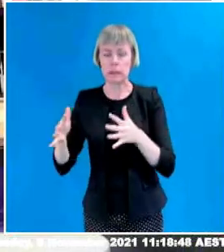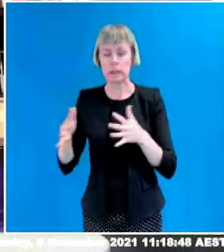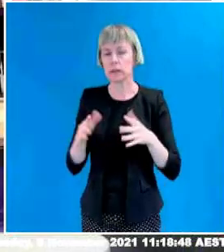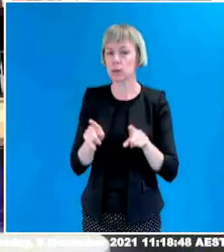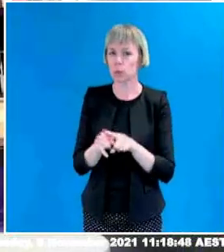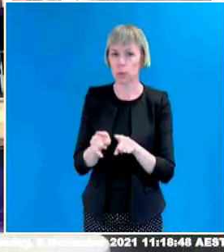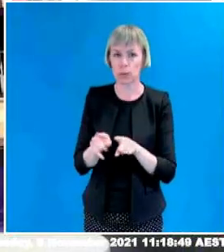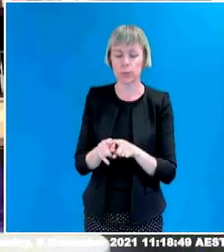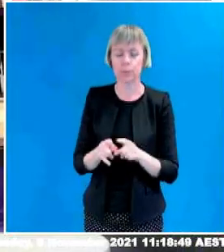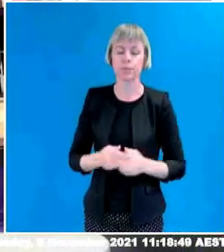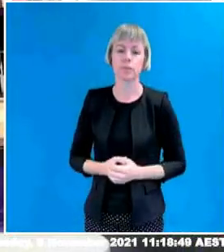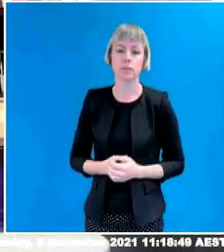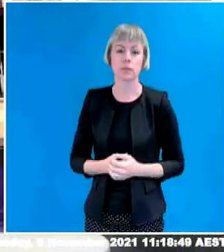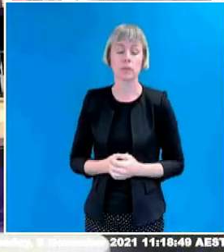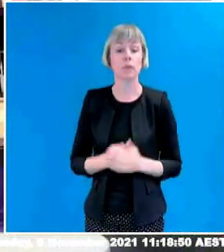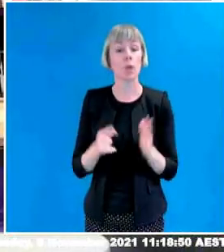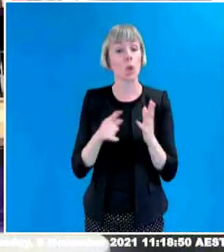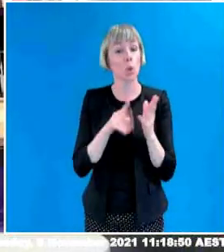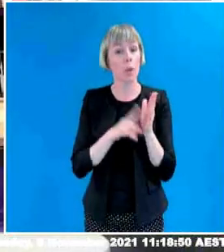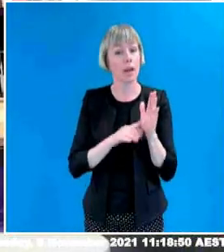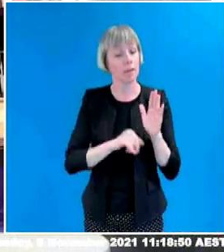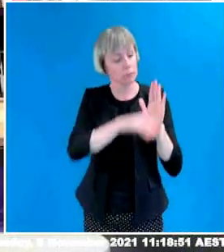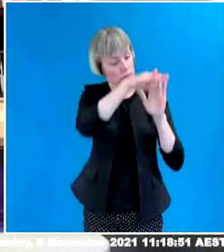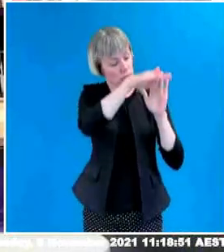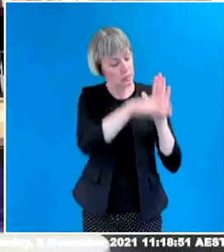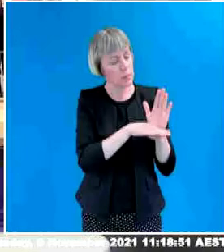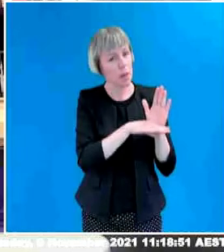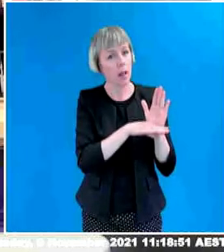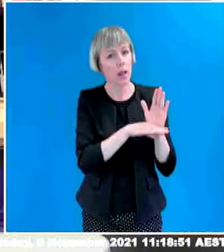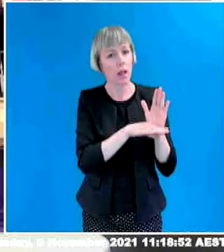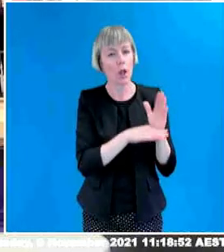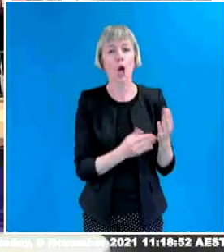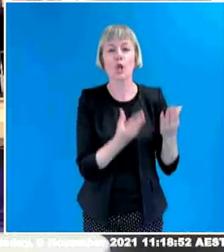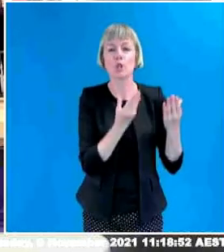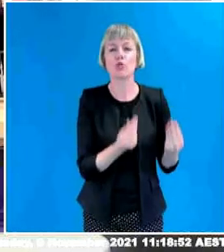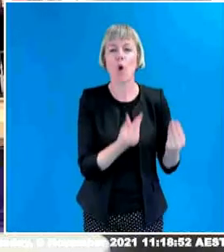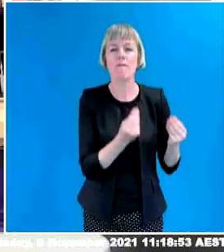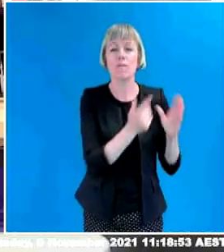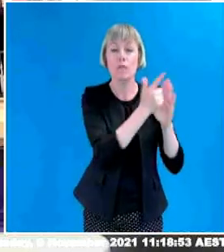The UN Guiding Principles are guidance, so they are soft law, they are not legally binding.